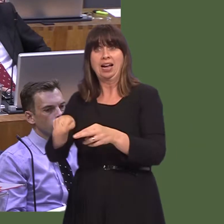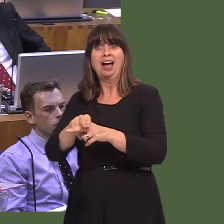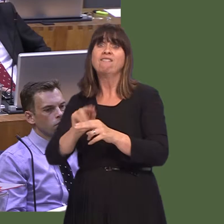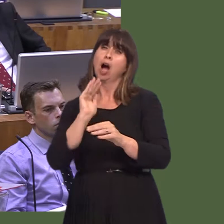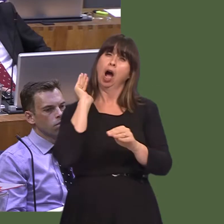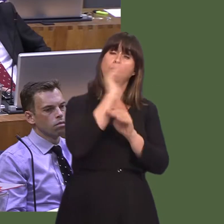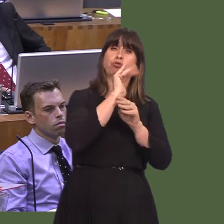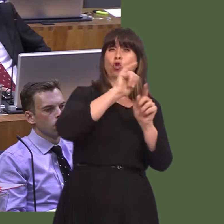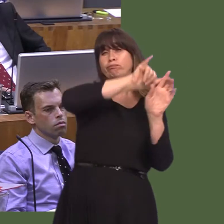the world to another market.